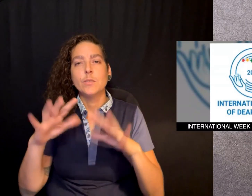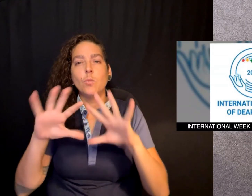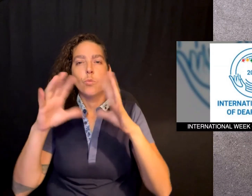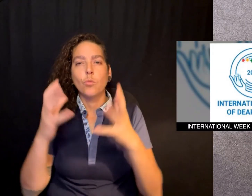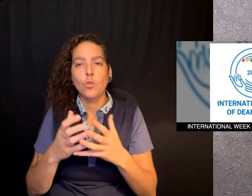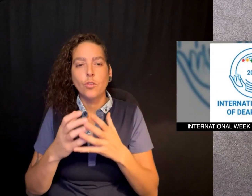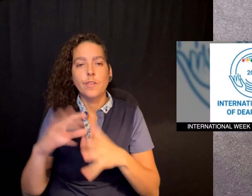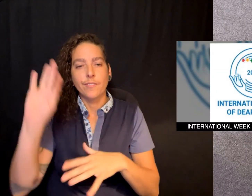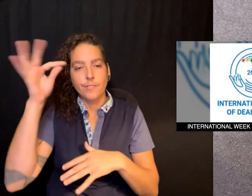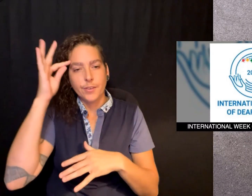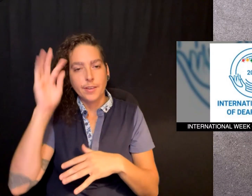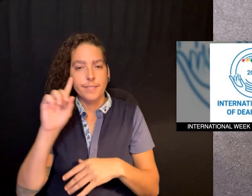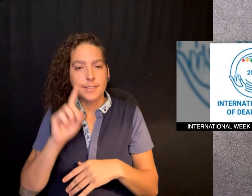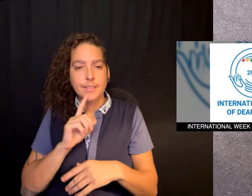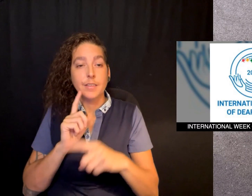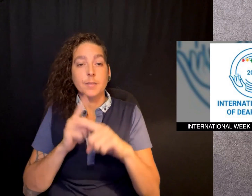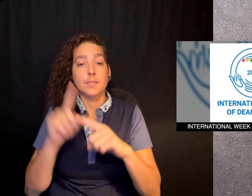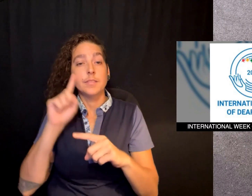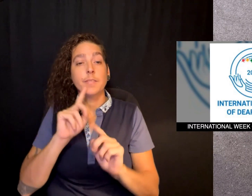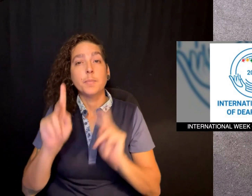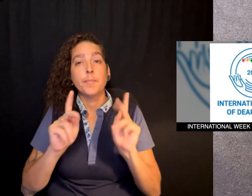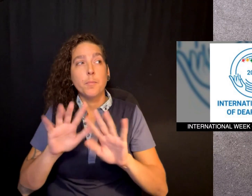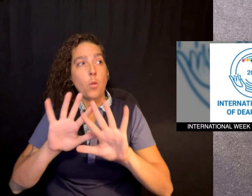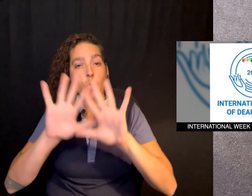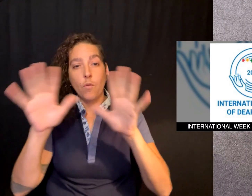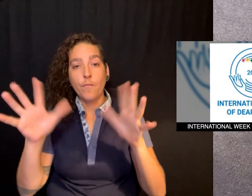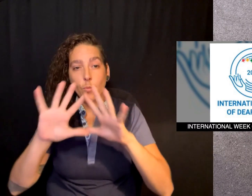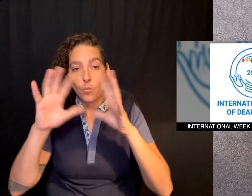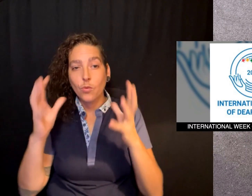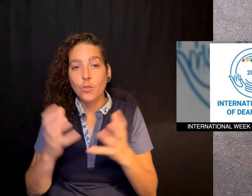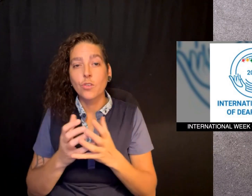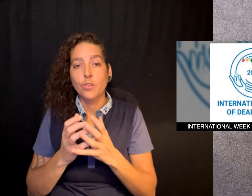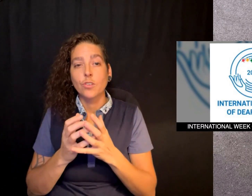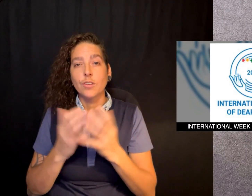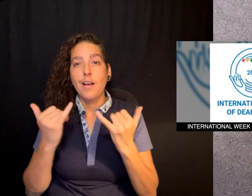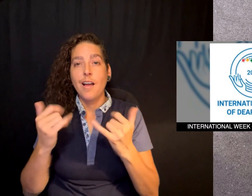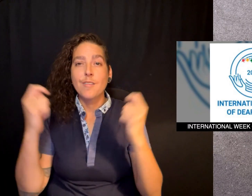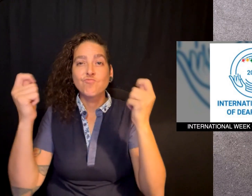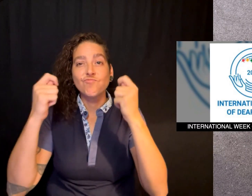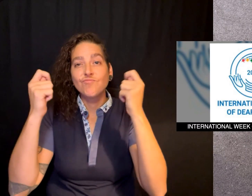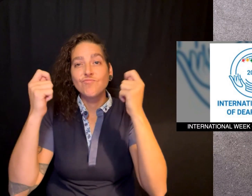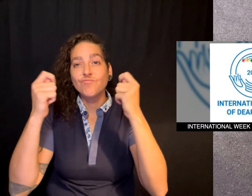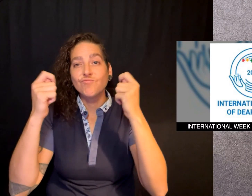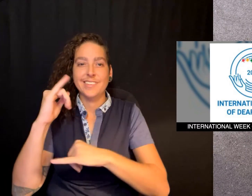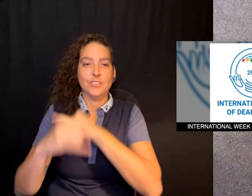deaf and deaf people all over the world are celebrating the international week of deaf